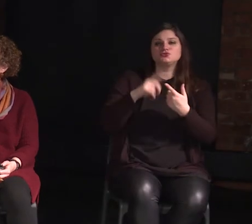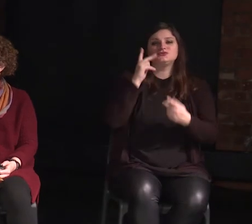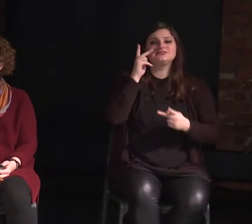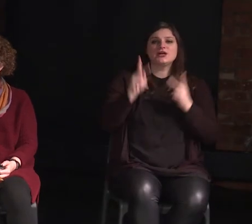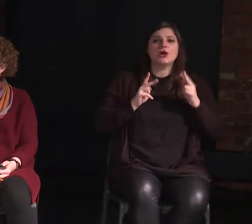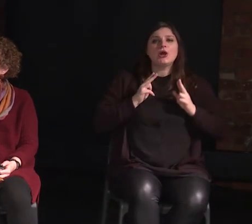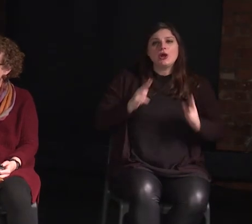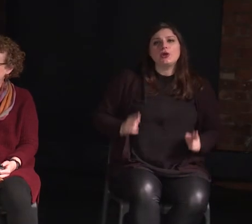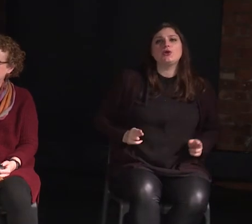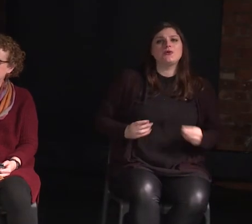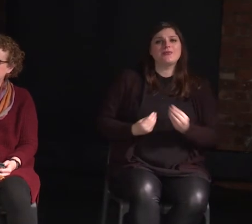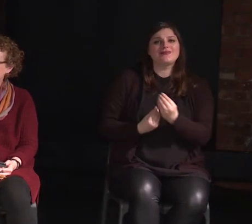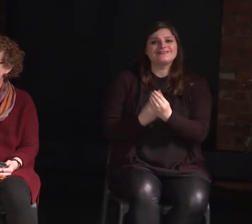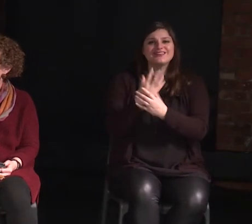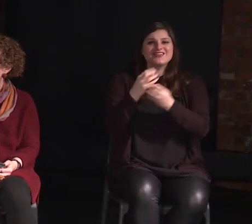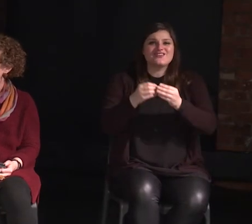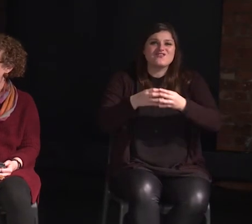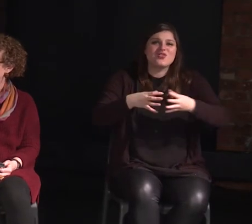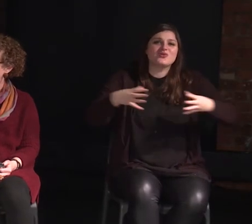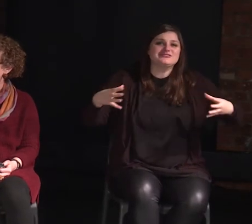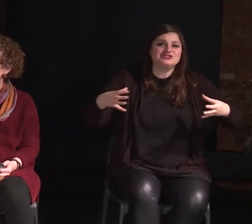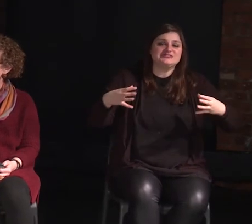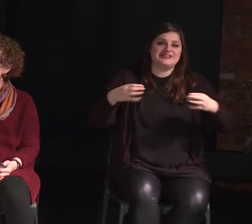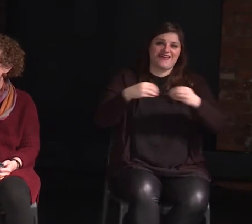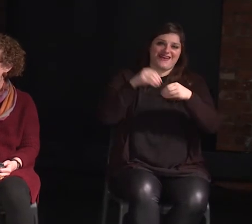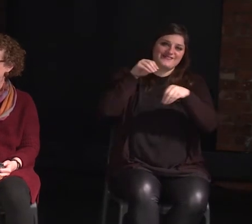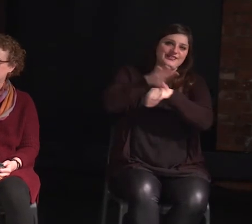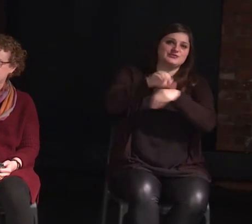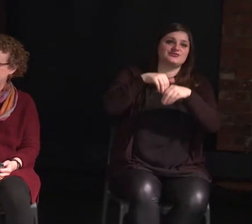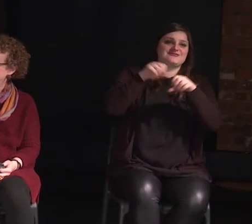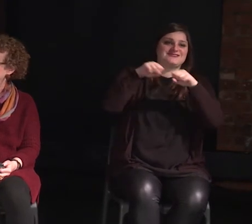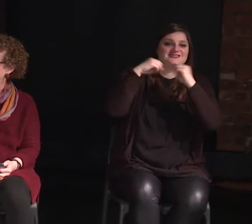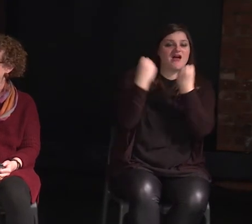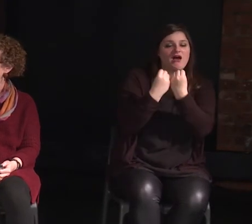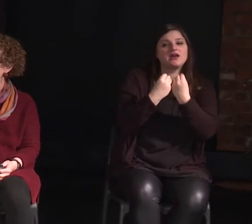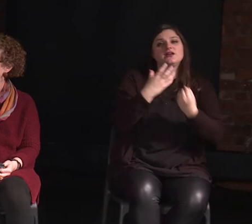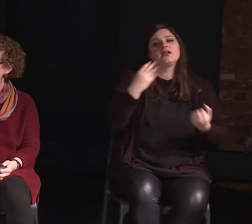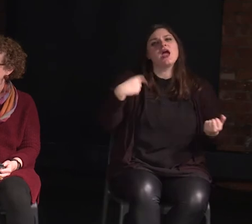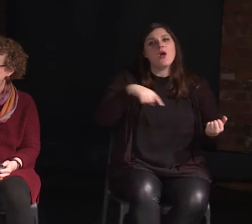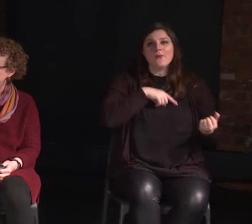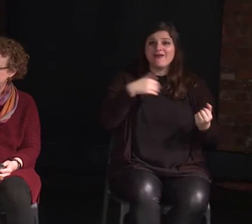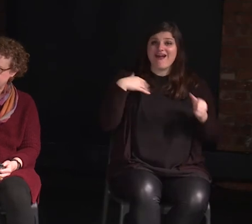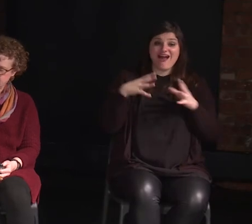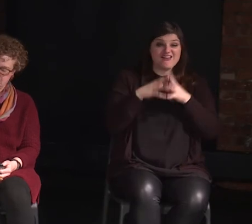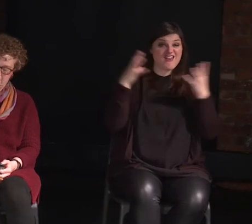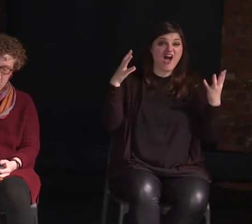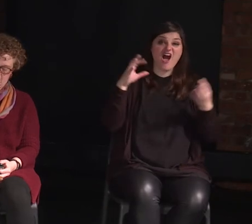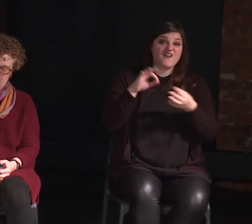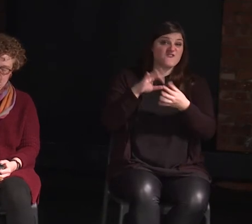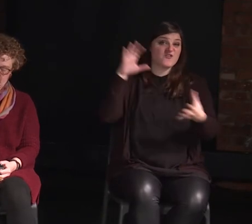That gives us an enormous amount of freedom to articulate how to implement that vision